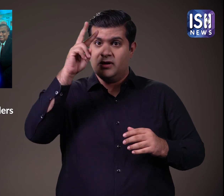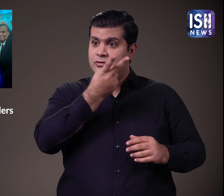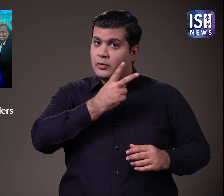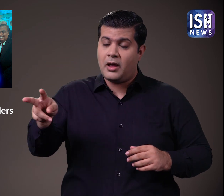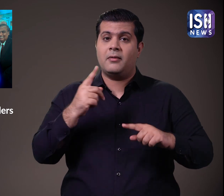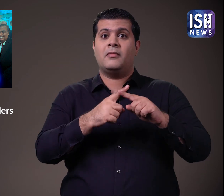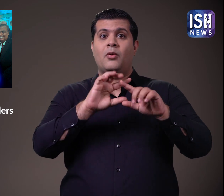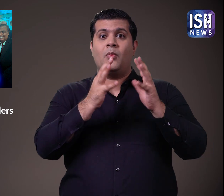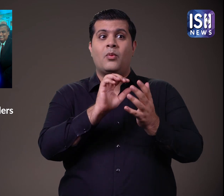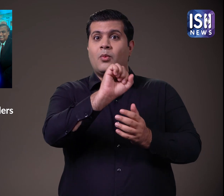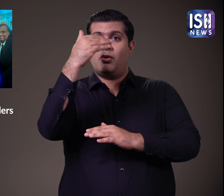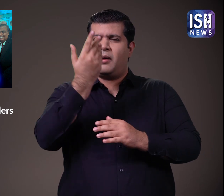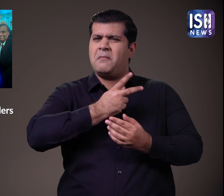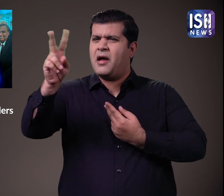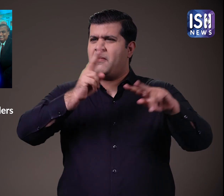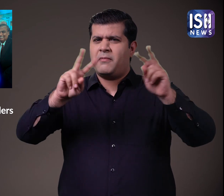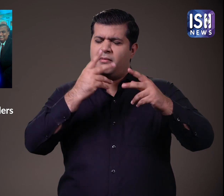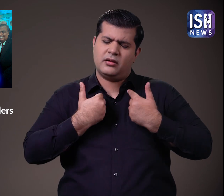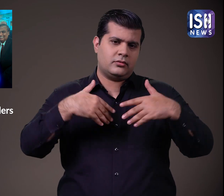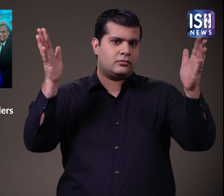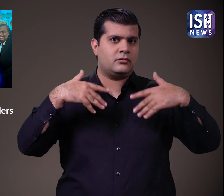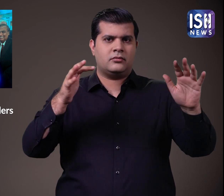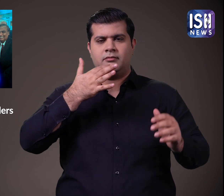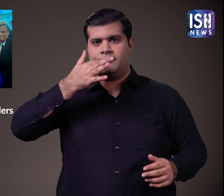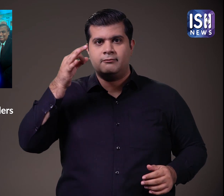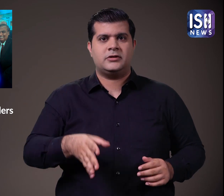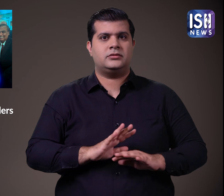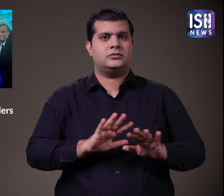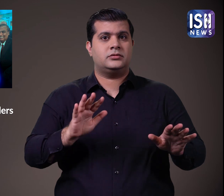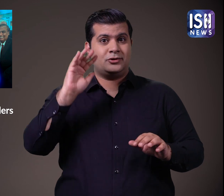People, not only from Mexico, but from around the world would be deported.